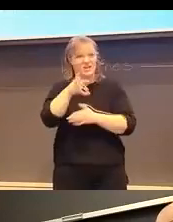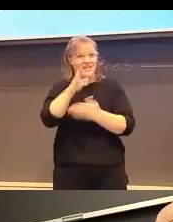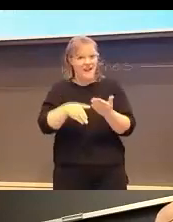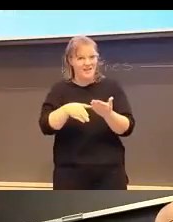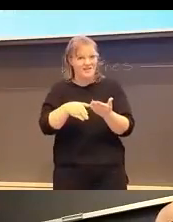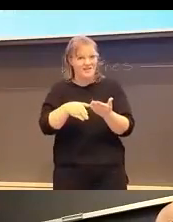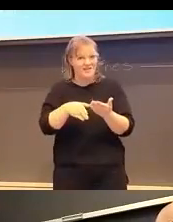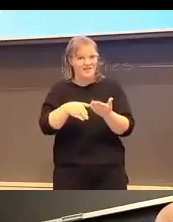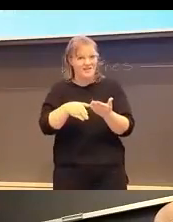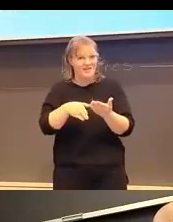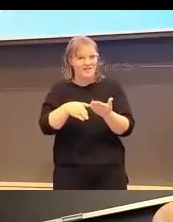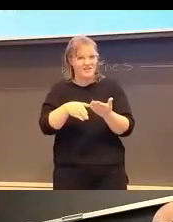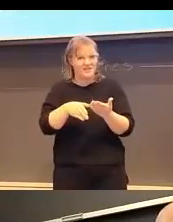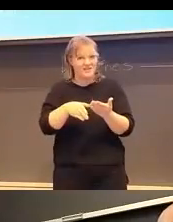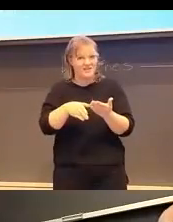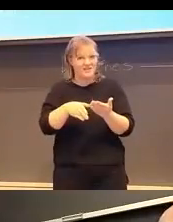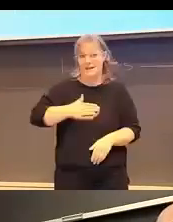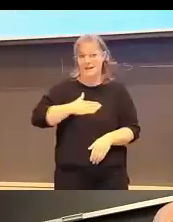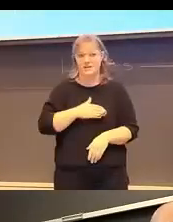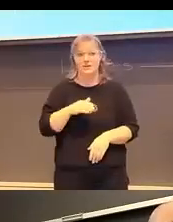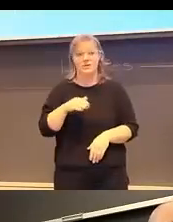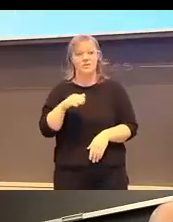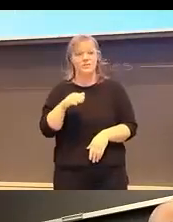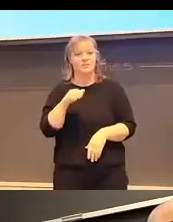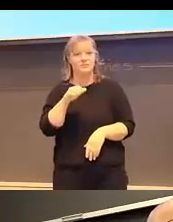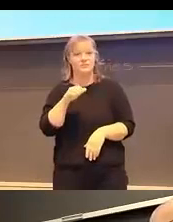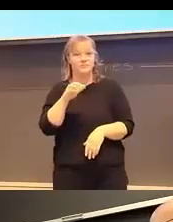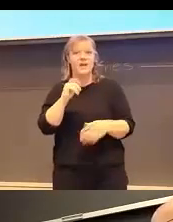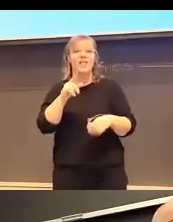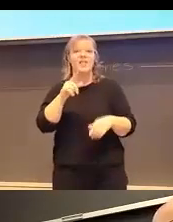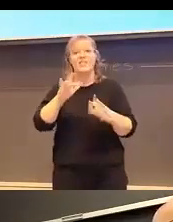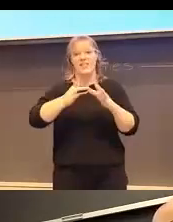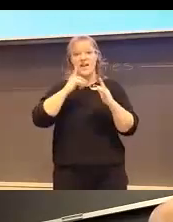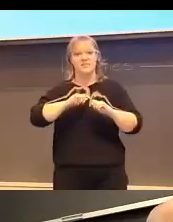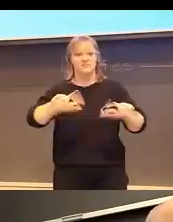possibly tomorrow so there'll be a link that'll come up on a slide at the end and in the chat box